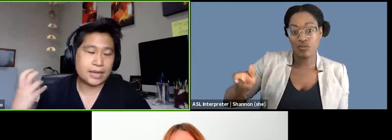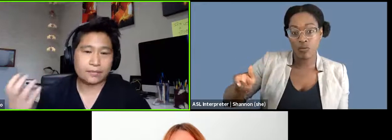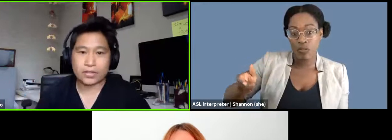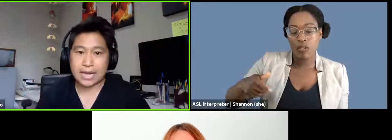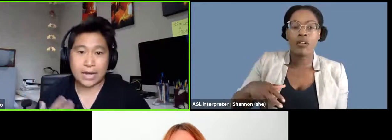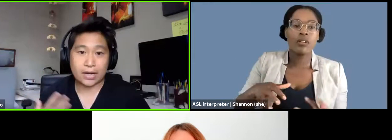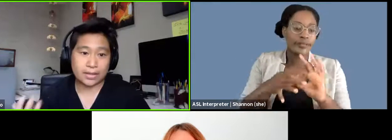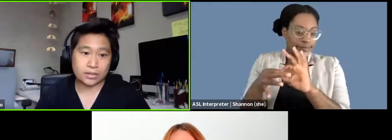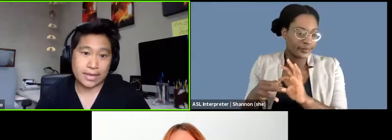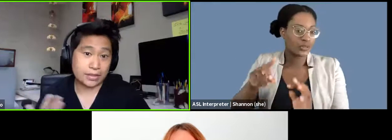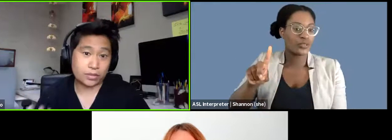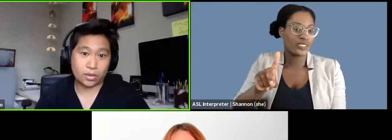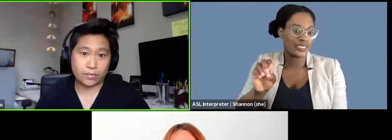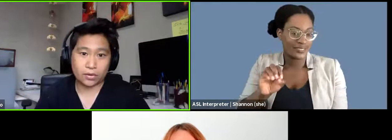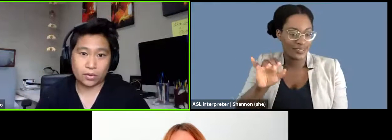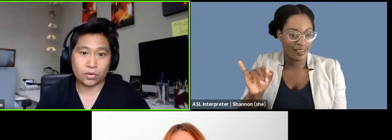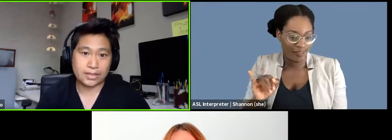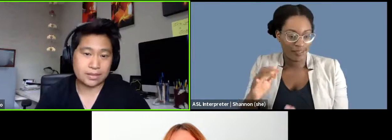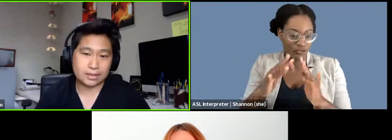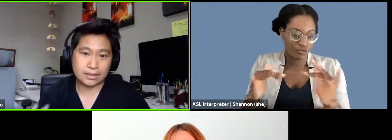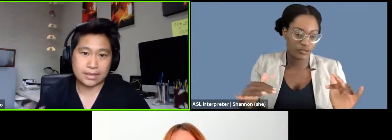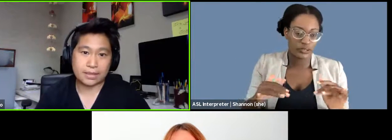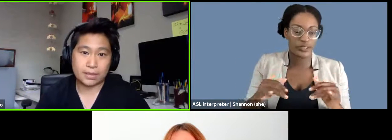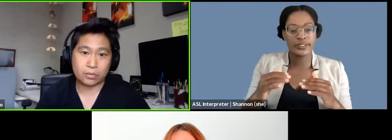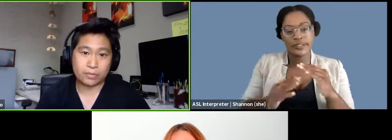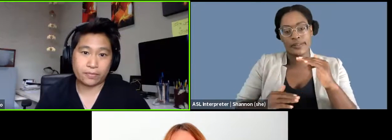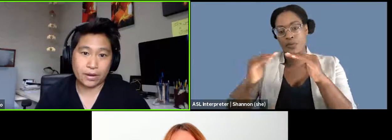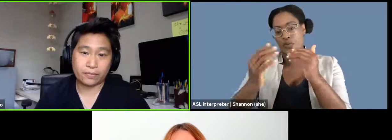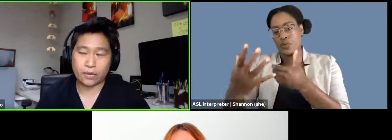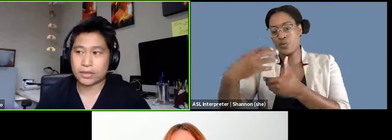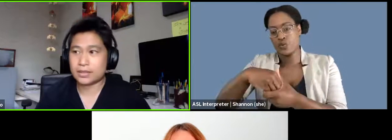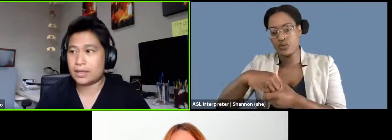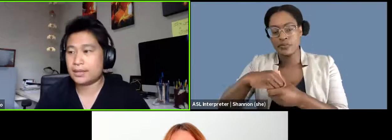diversity hiring. That's actually one of our goals. It is something we are very focused on.